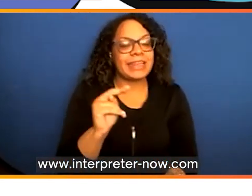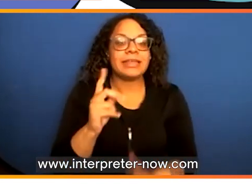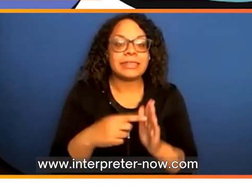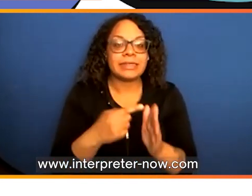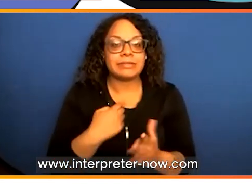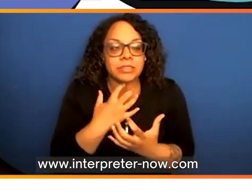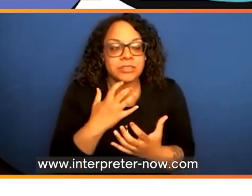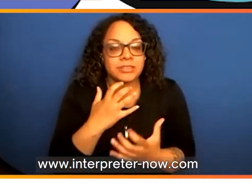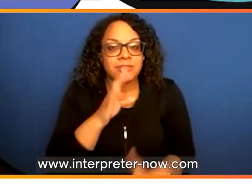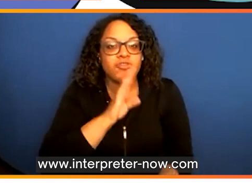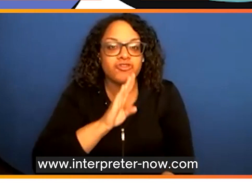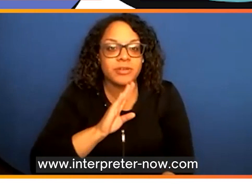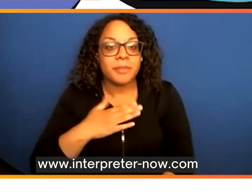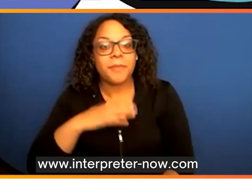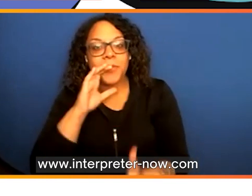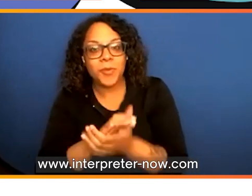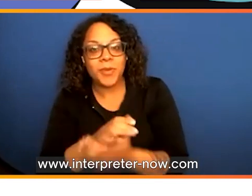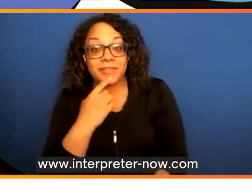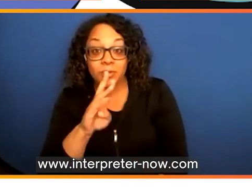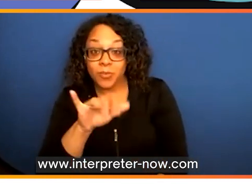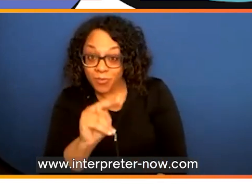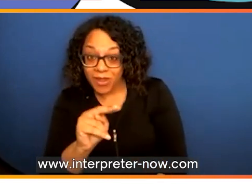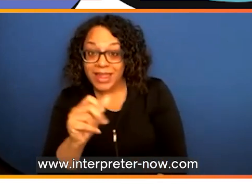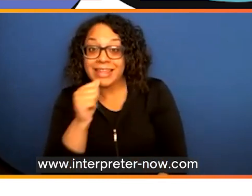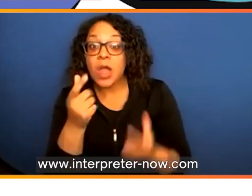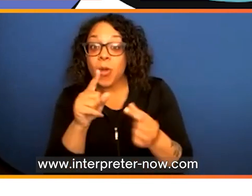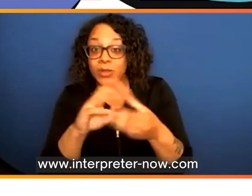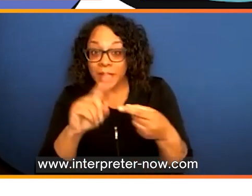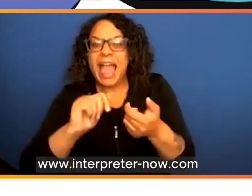would always say, "Brian, it's not what you say, it's how you say it, and I continue to work on that journey."